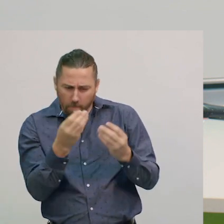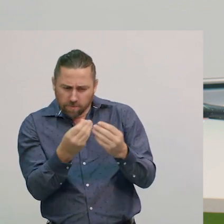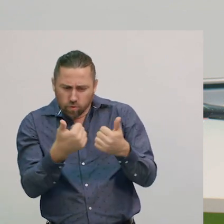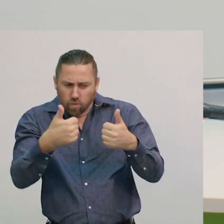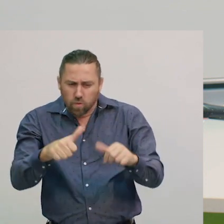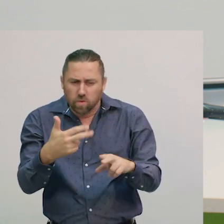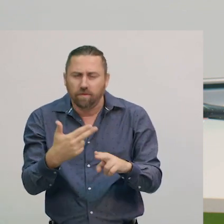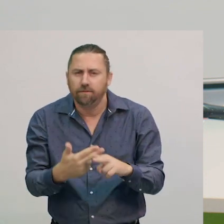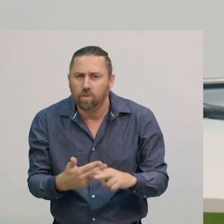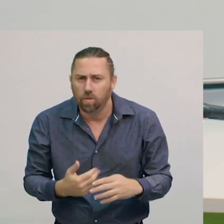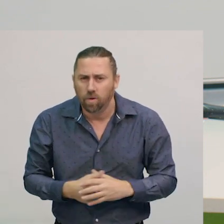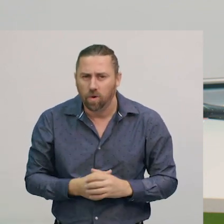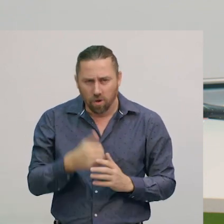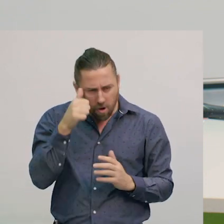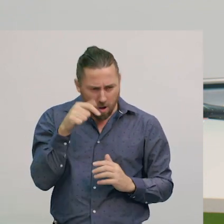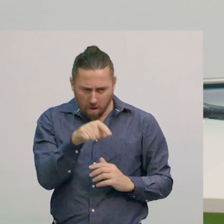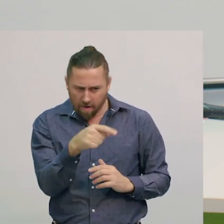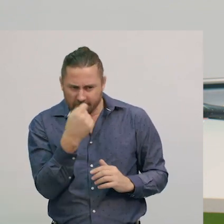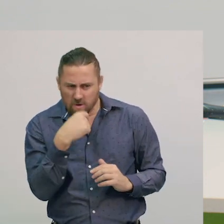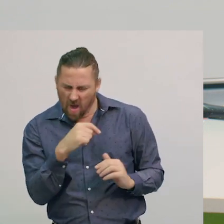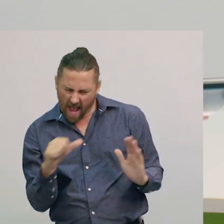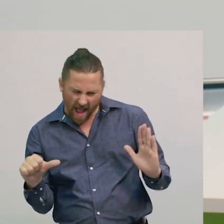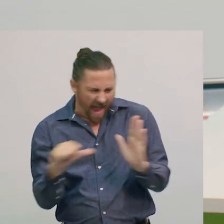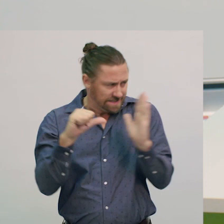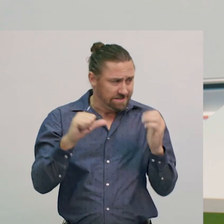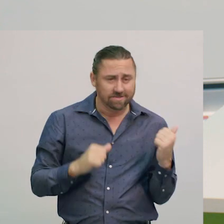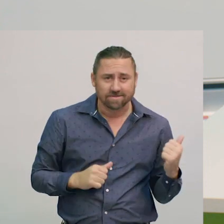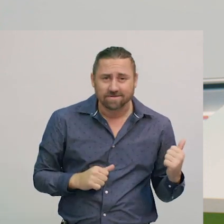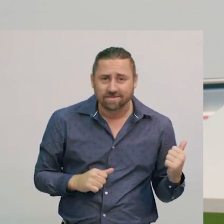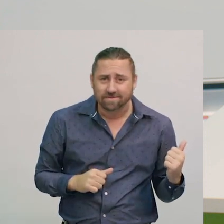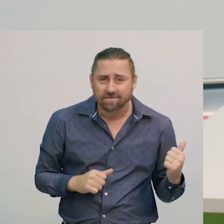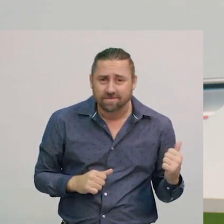We've found that some materials are very hard,